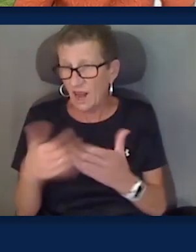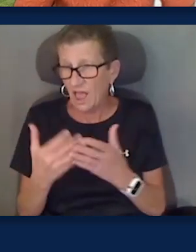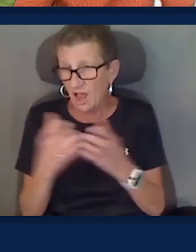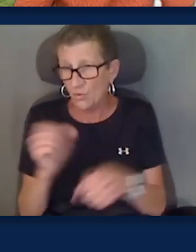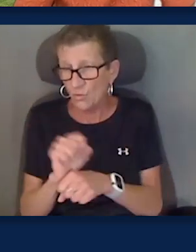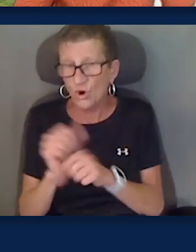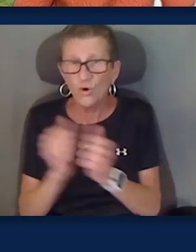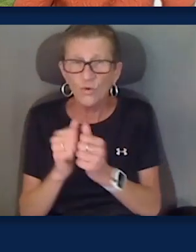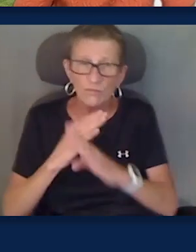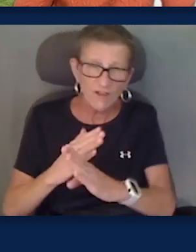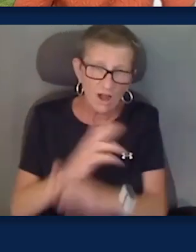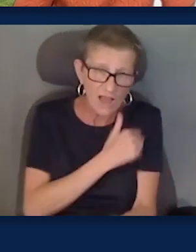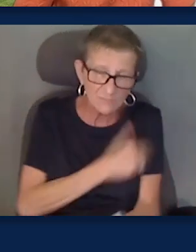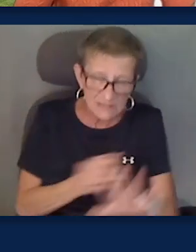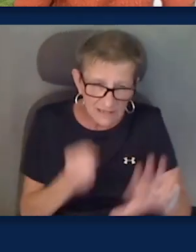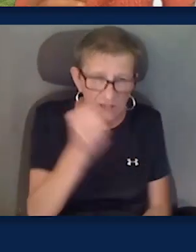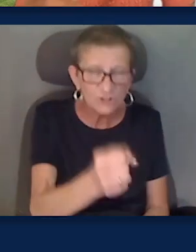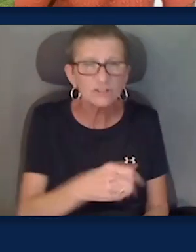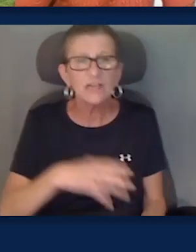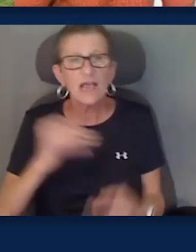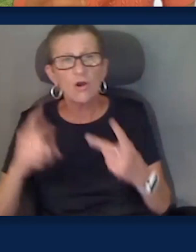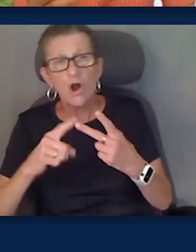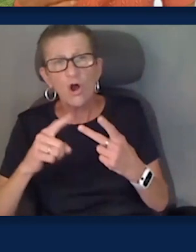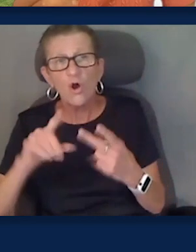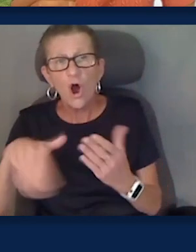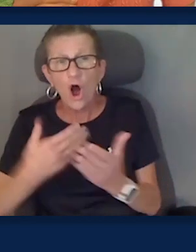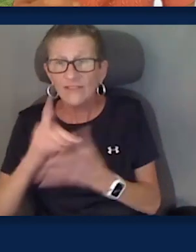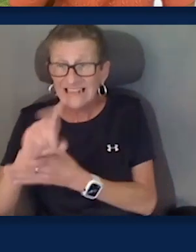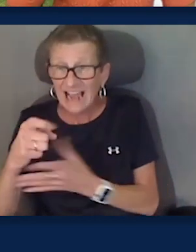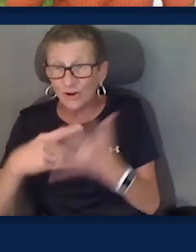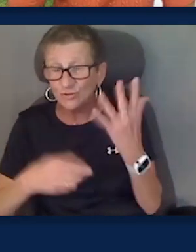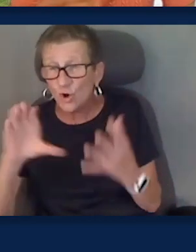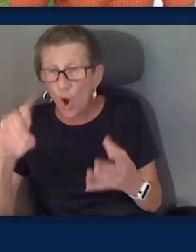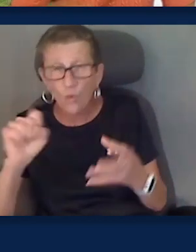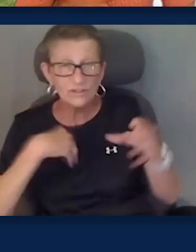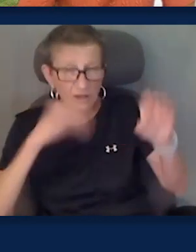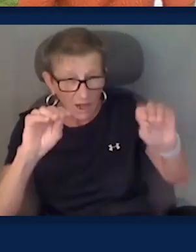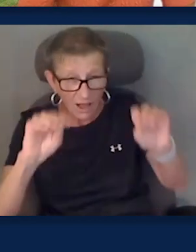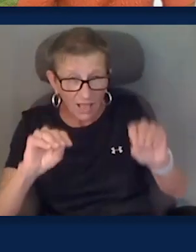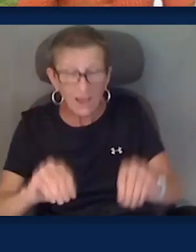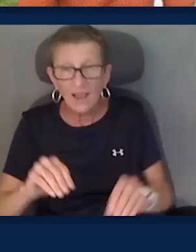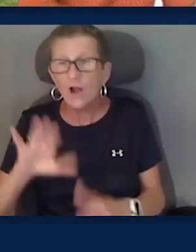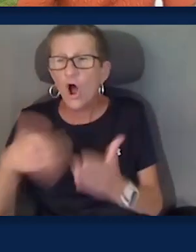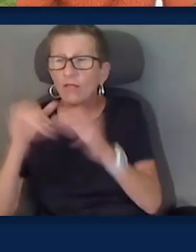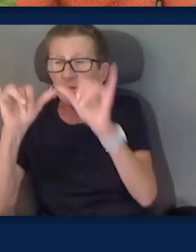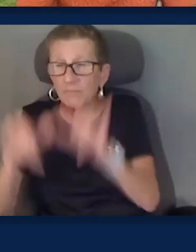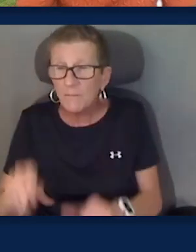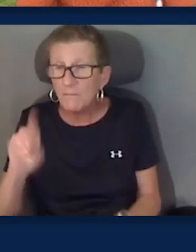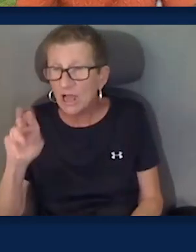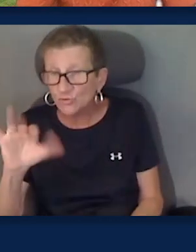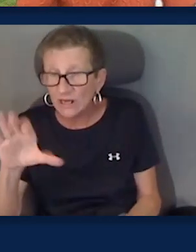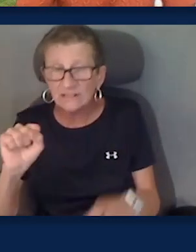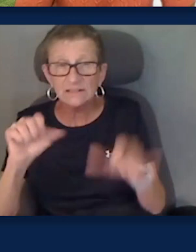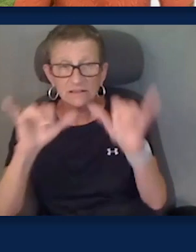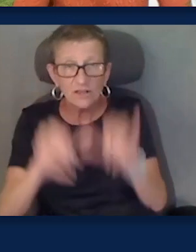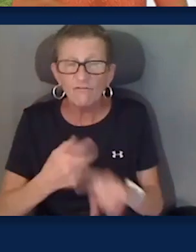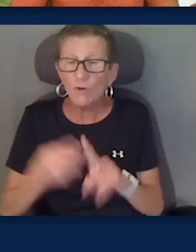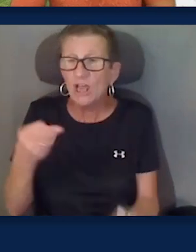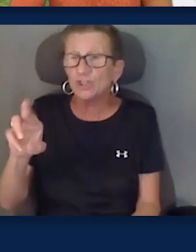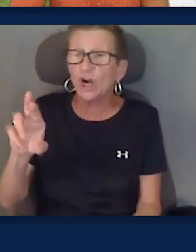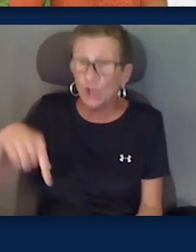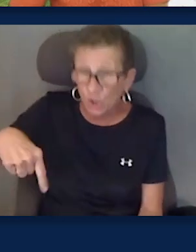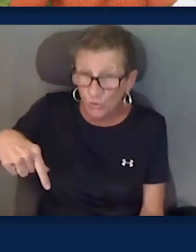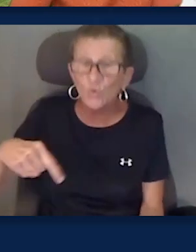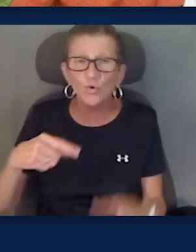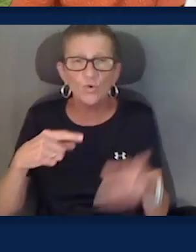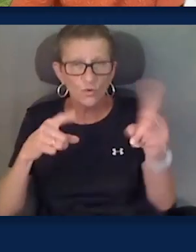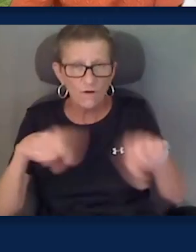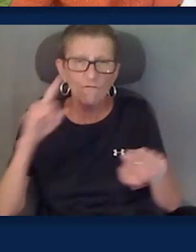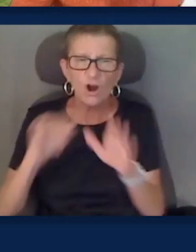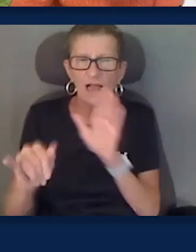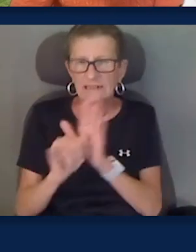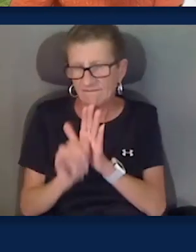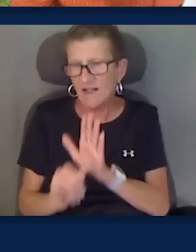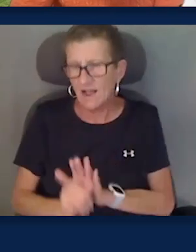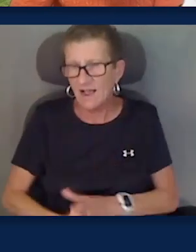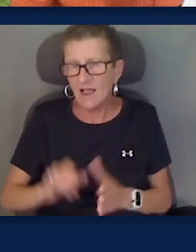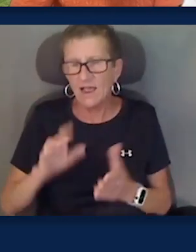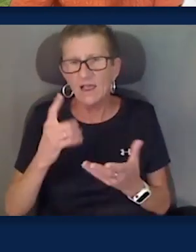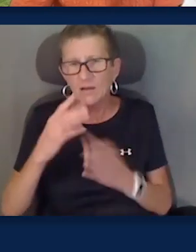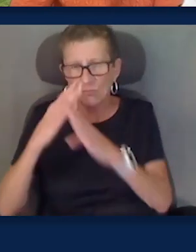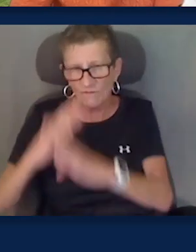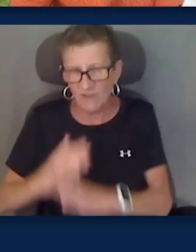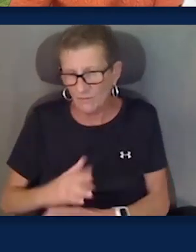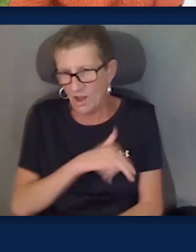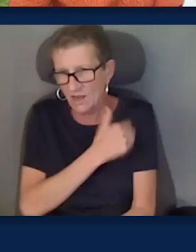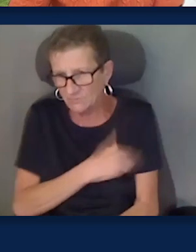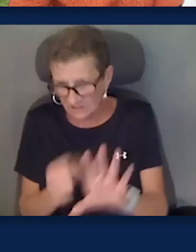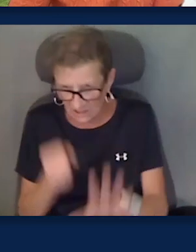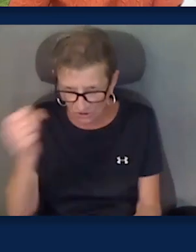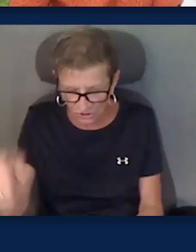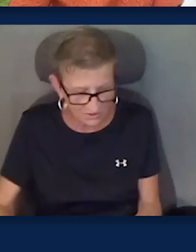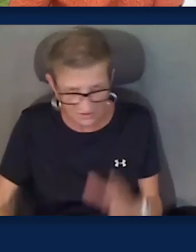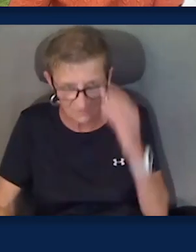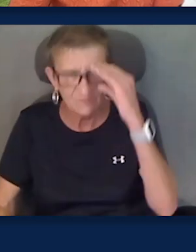And in the supplementary slides, we cited all the diagnosis codes and metrics that are defined by HRQ to basically identify potentially preventable hospitalizations.